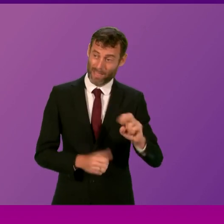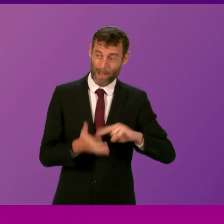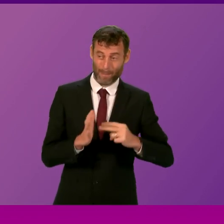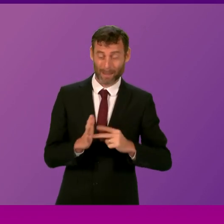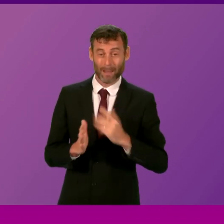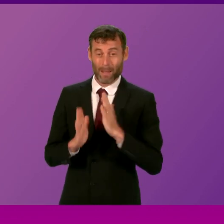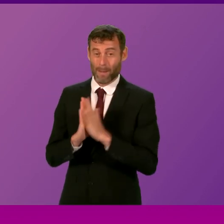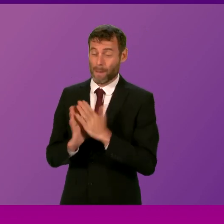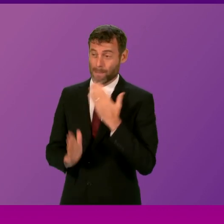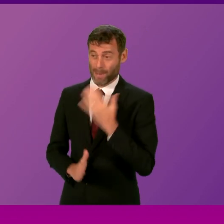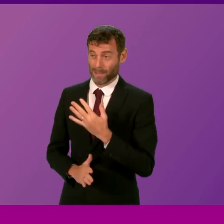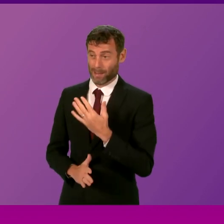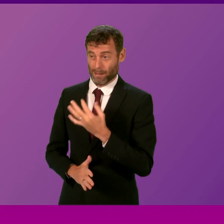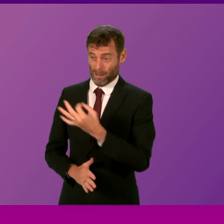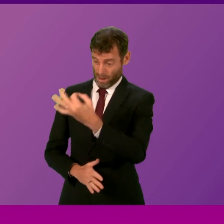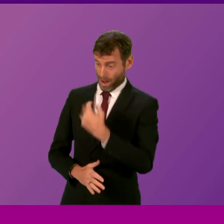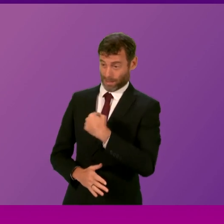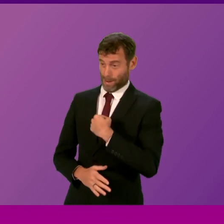because it is on the wrong side of history.